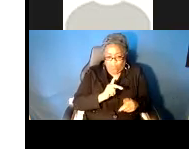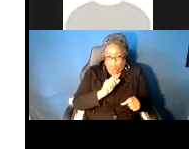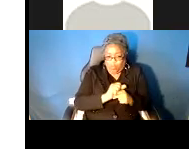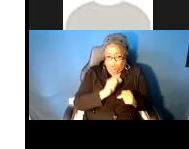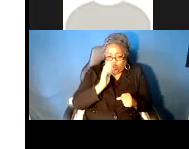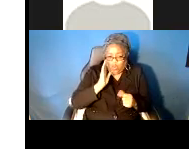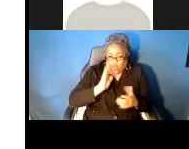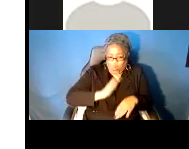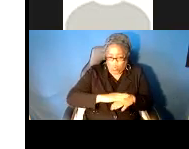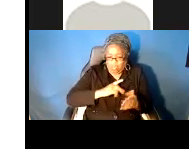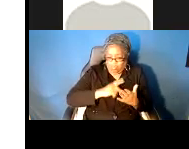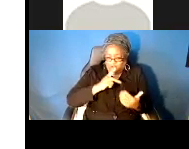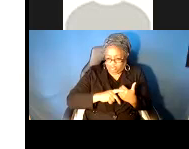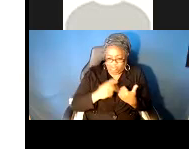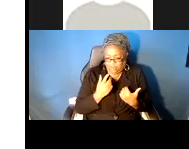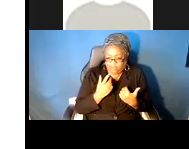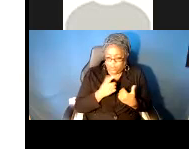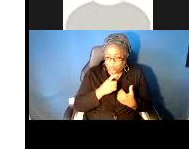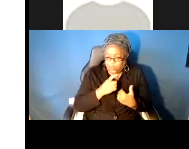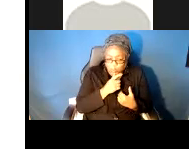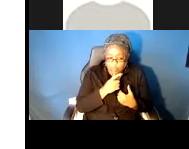How are they aligned to the project or program goals?